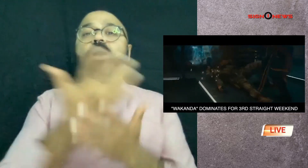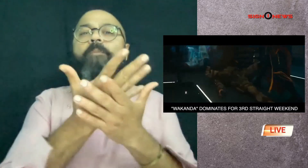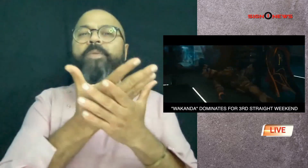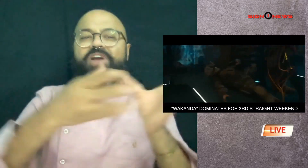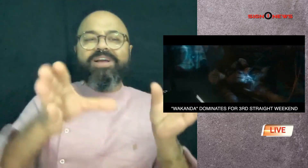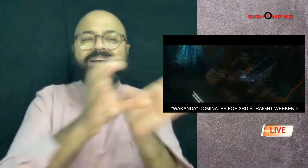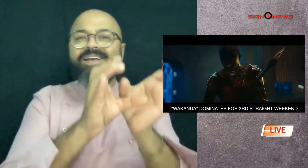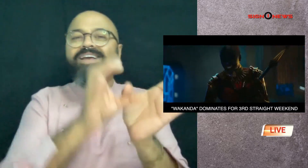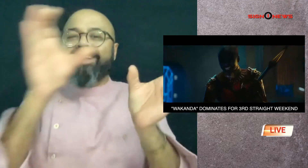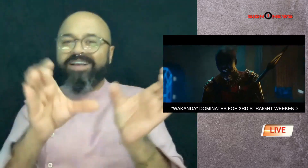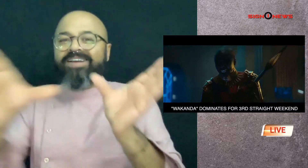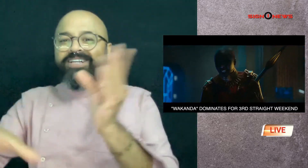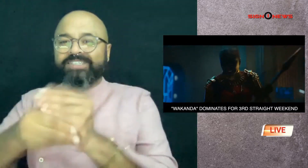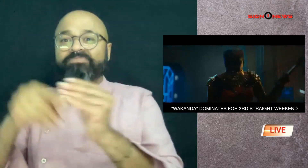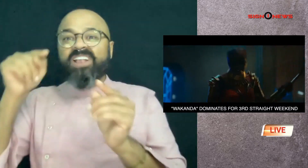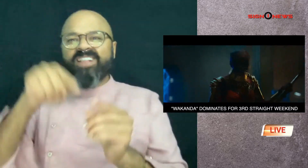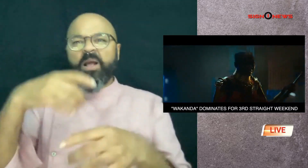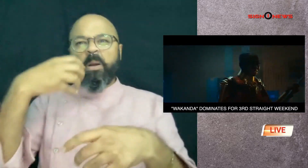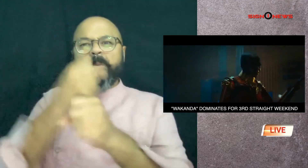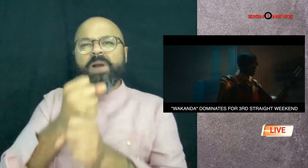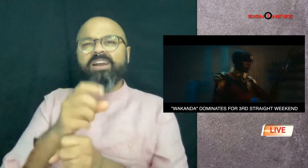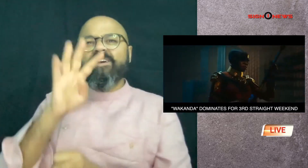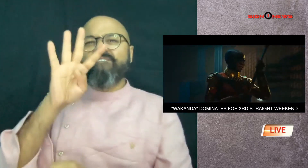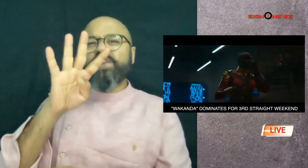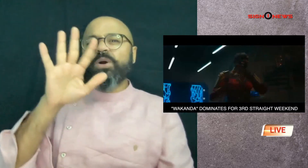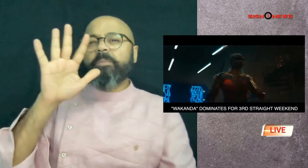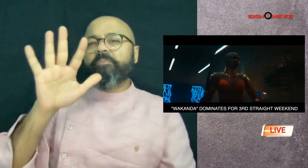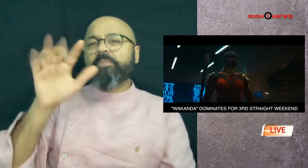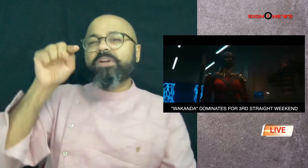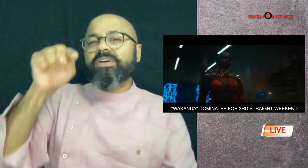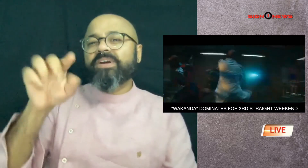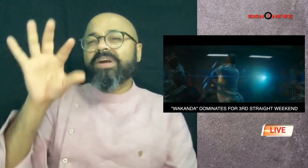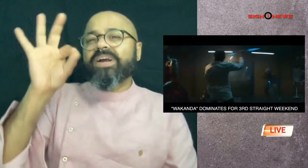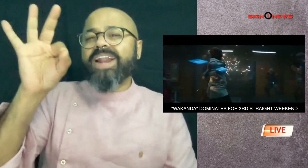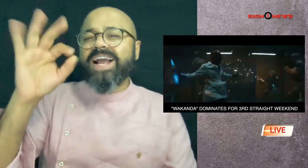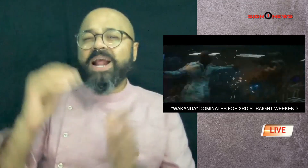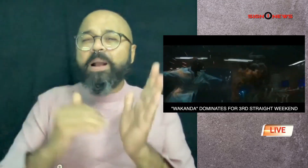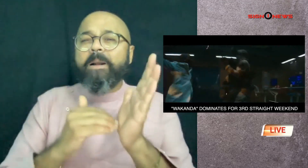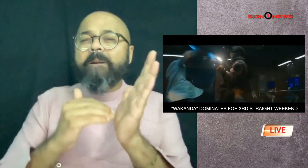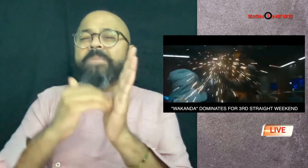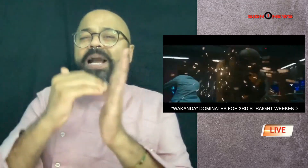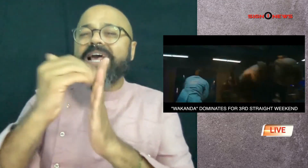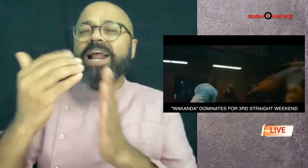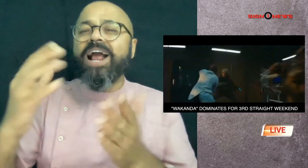the Marvel sequel made $49.9 million this weekend